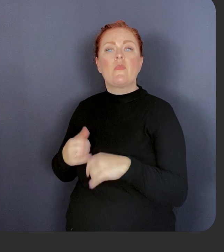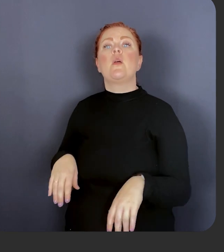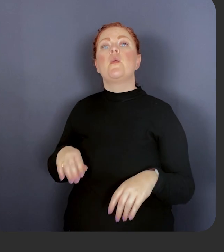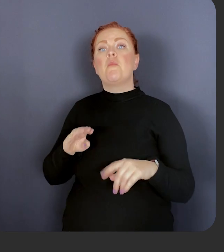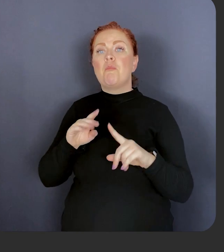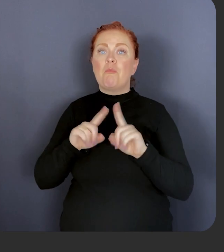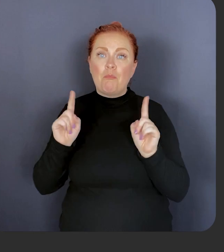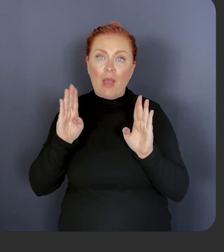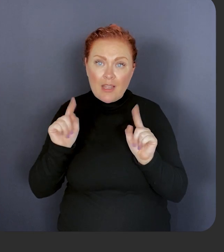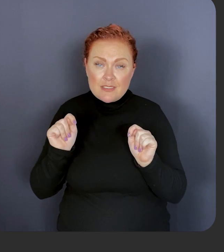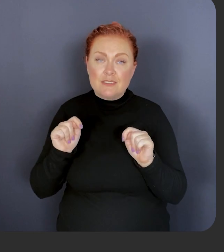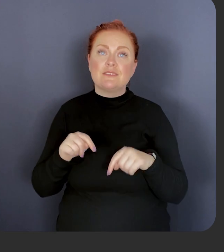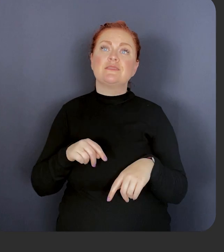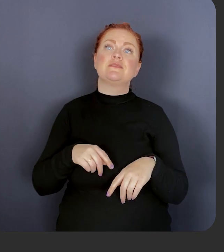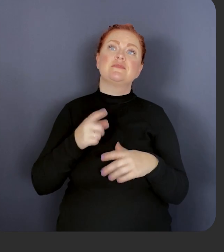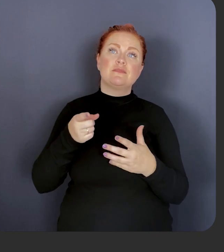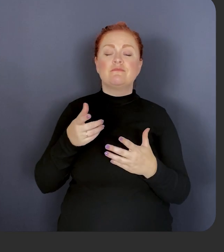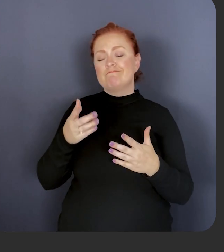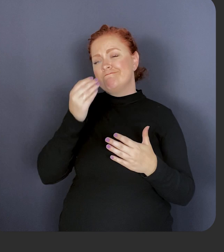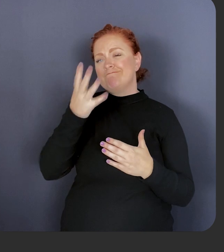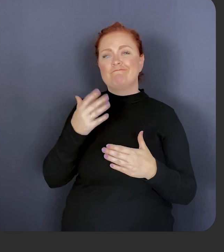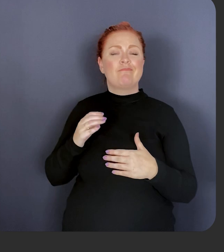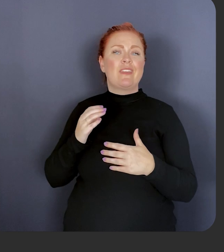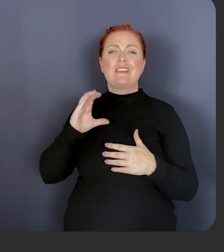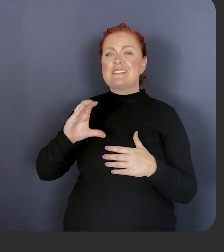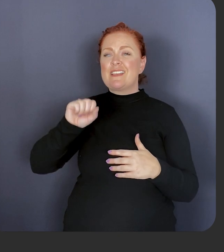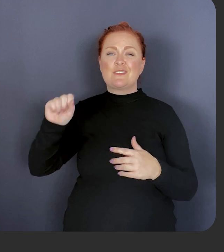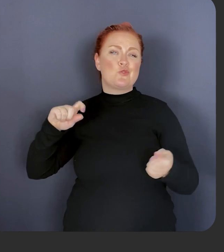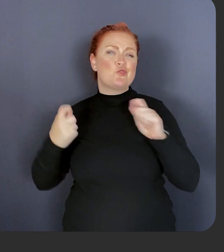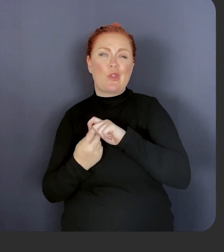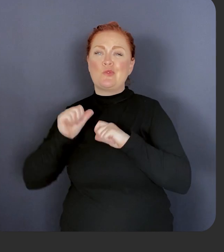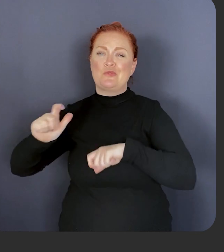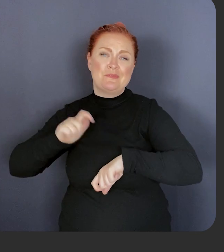But there are changes being made to CSS all of the time